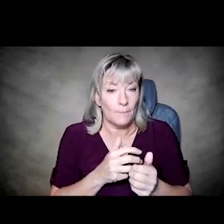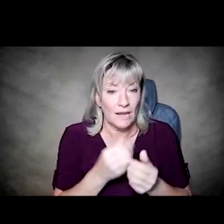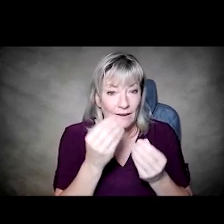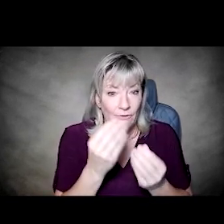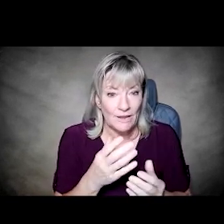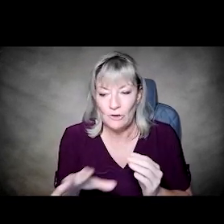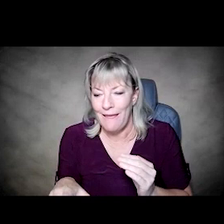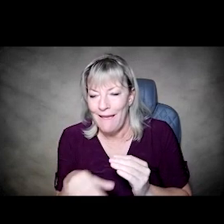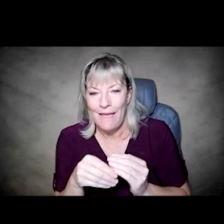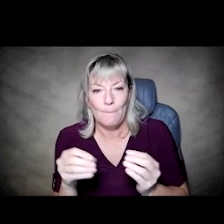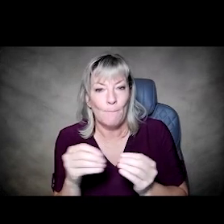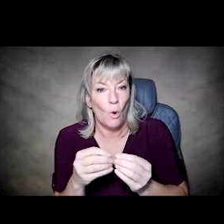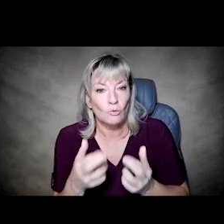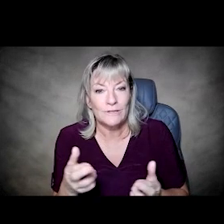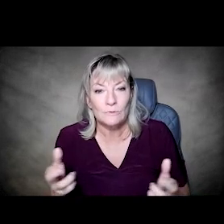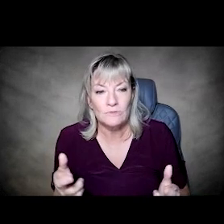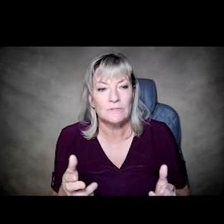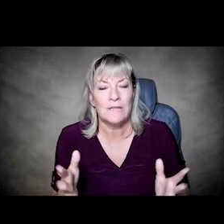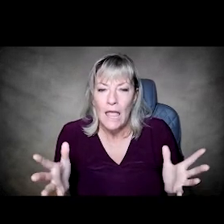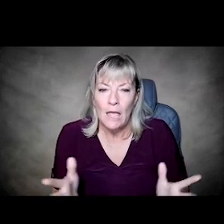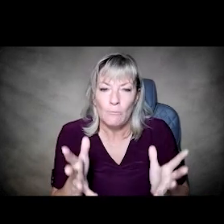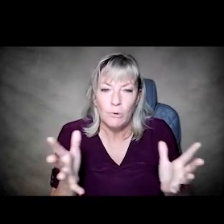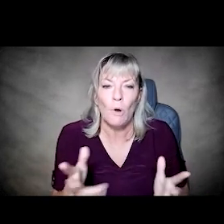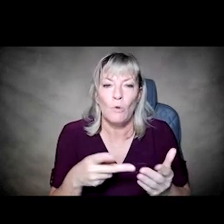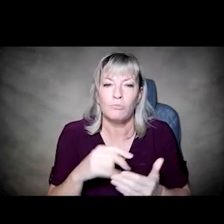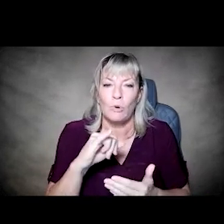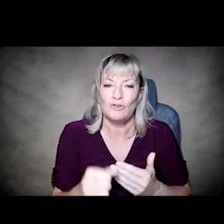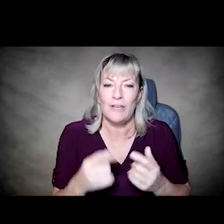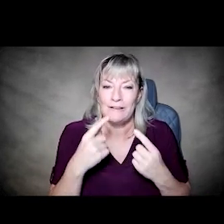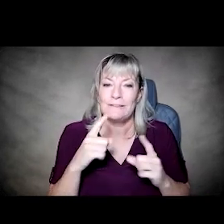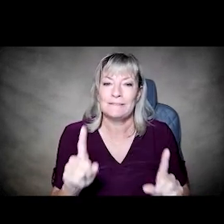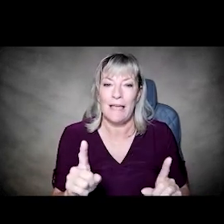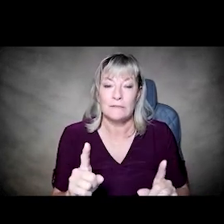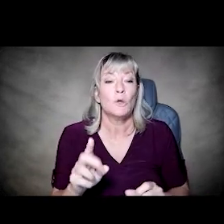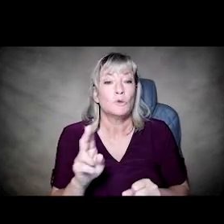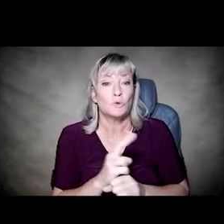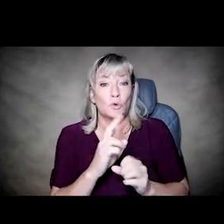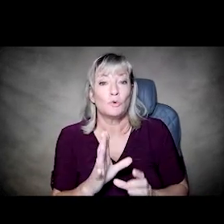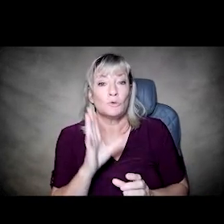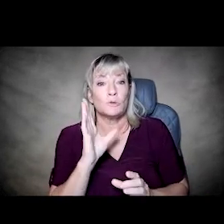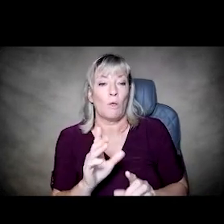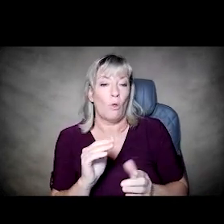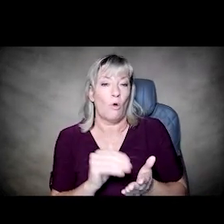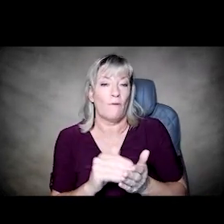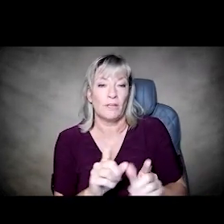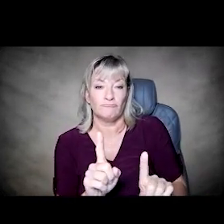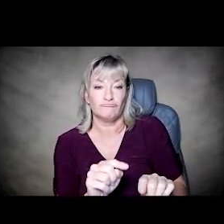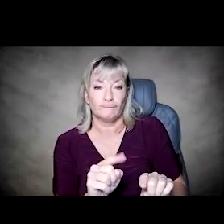add resources, and promote project successes to get users coming back to your website.